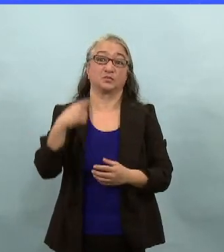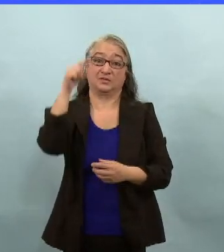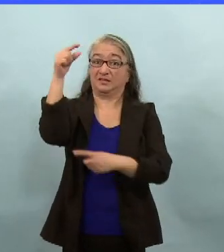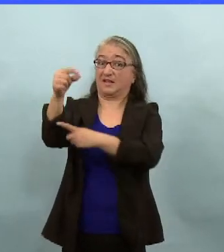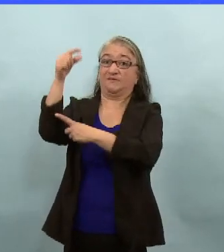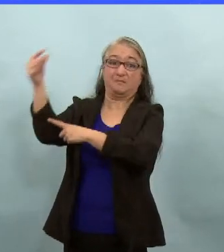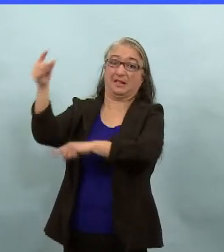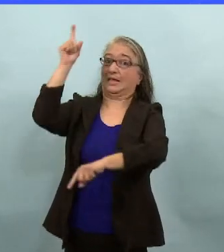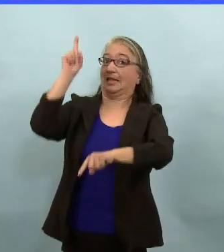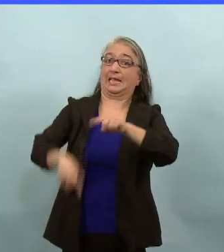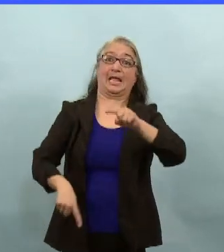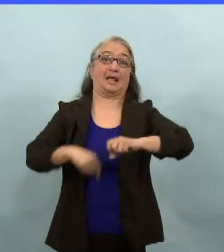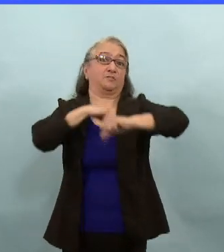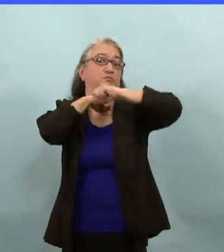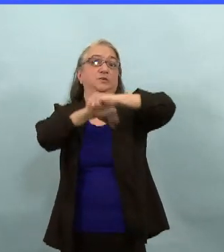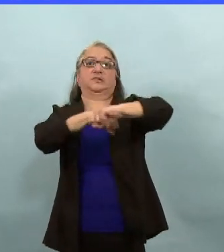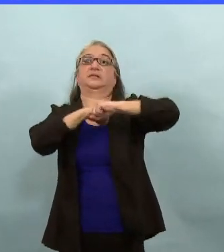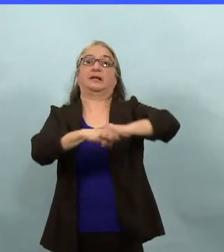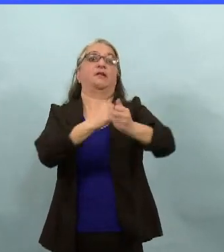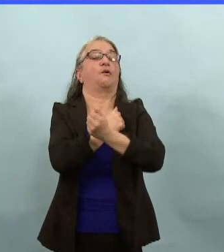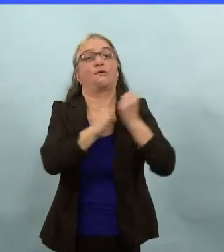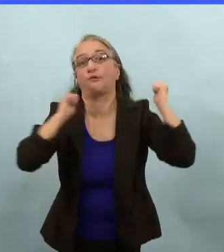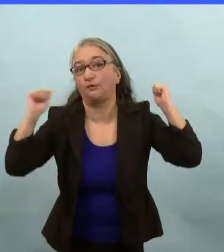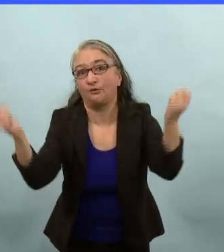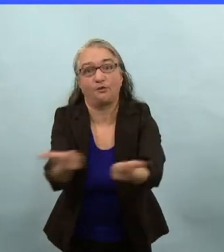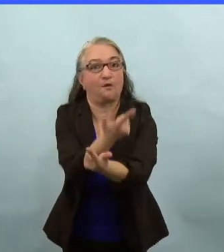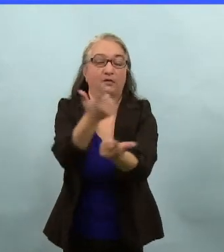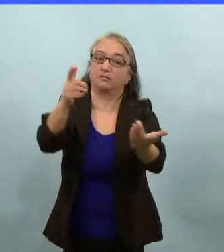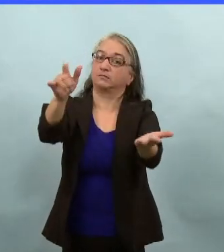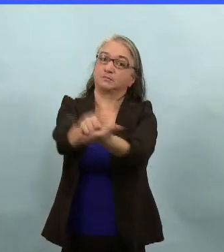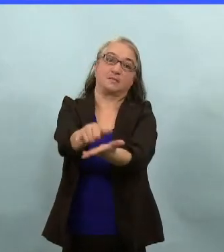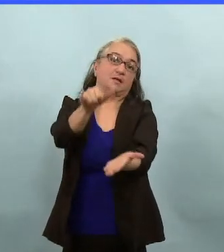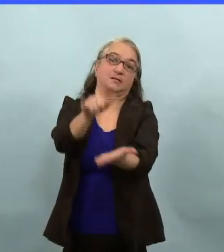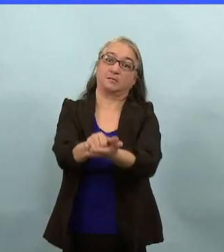there you know people have to learn to protect themselves we have to learn to live with us